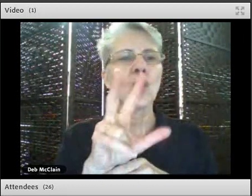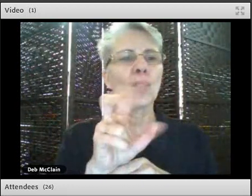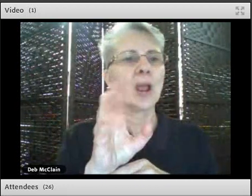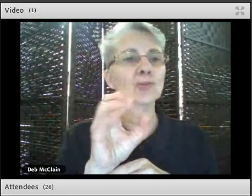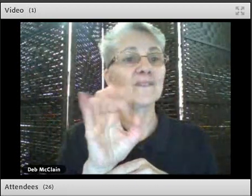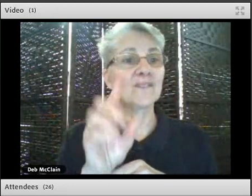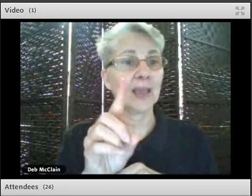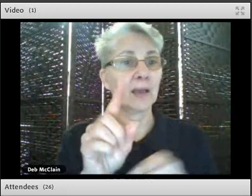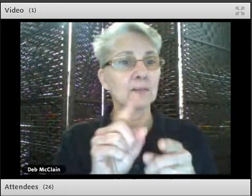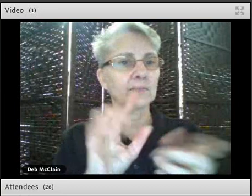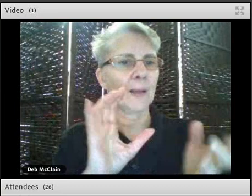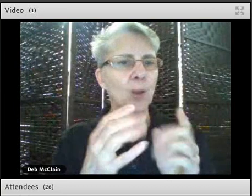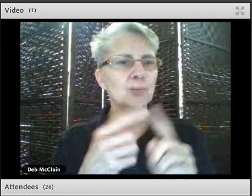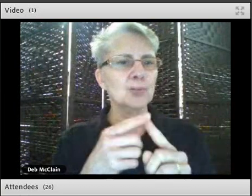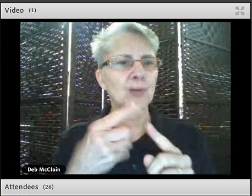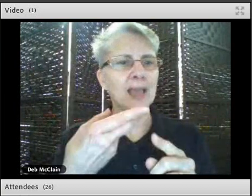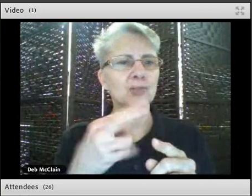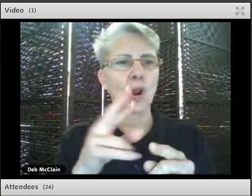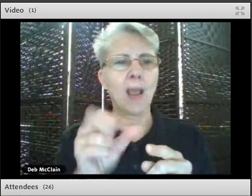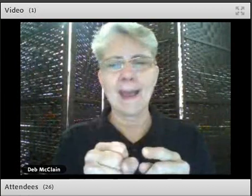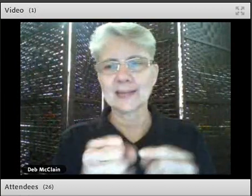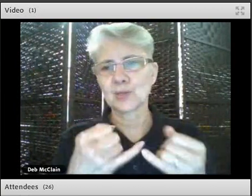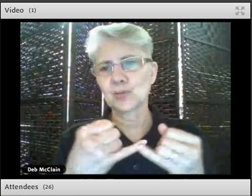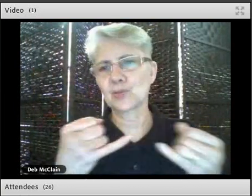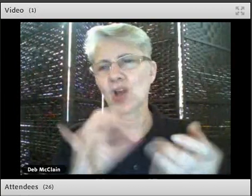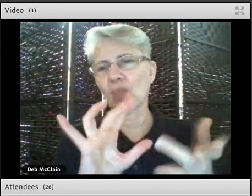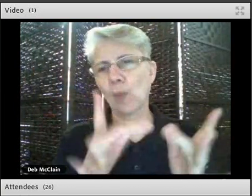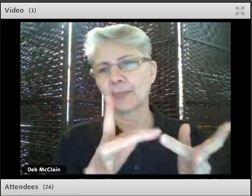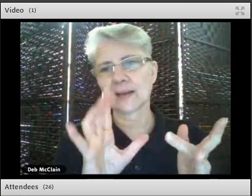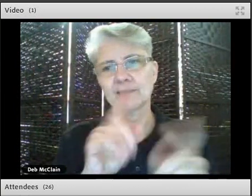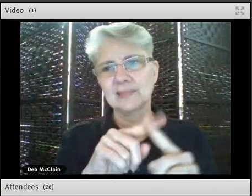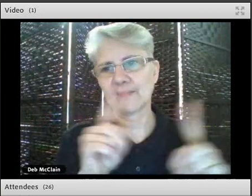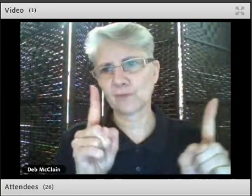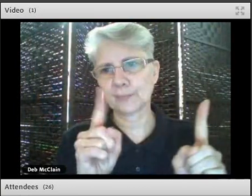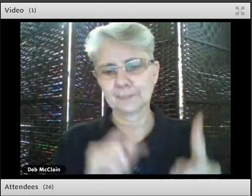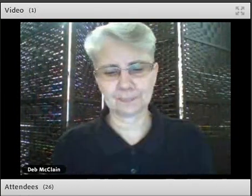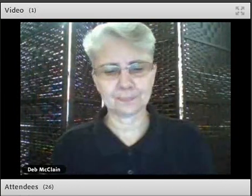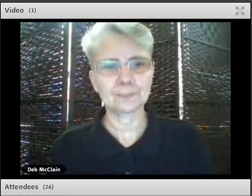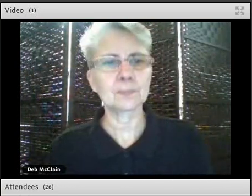record it the way that you see it. If the only way you can get it is to press play